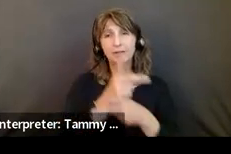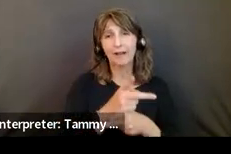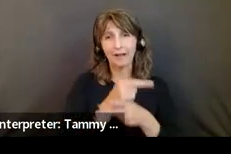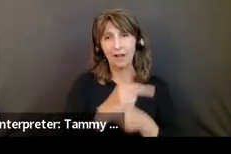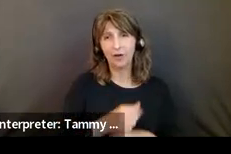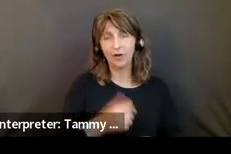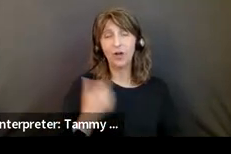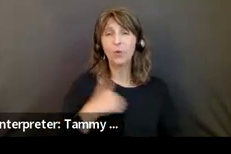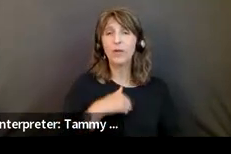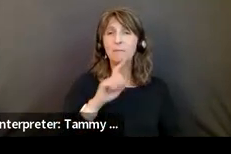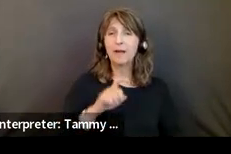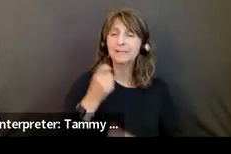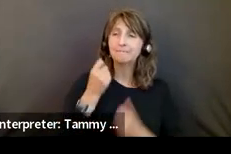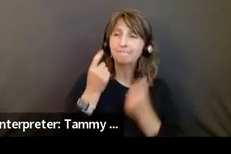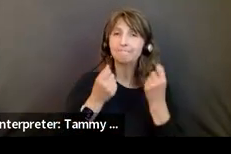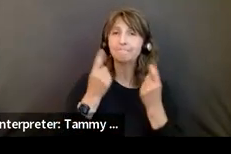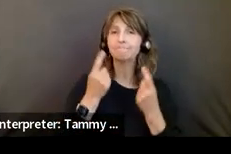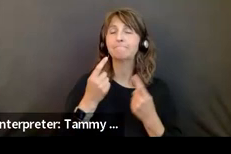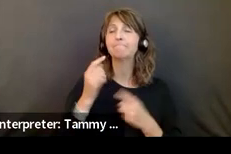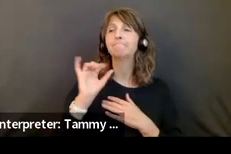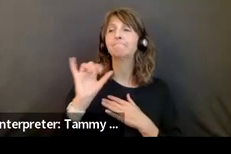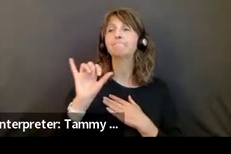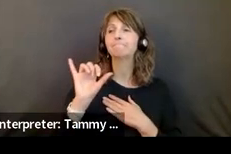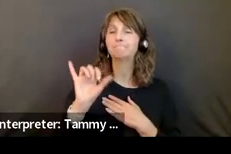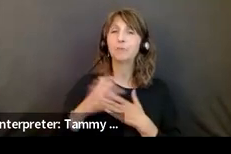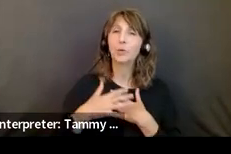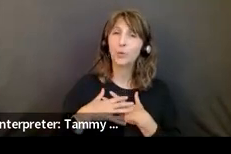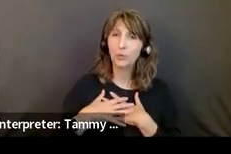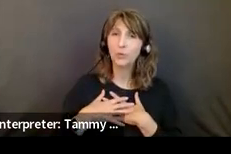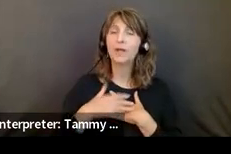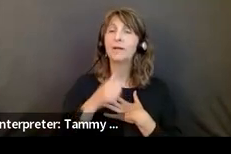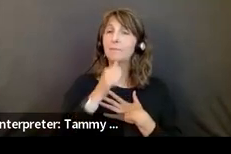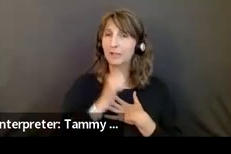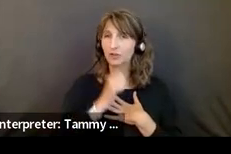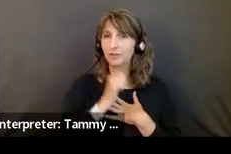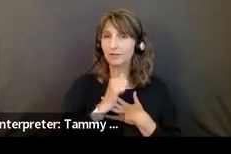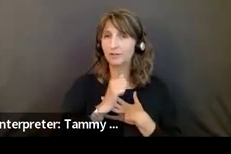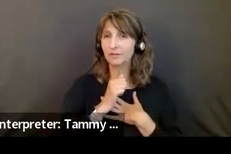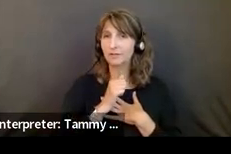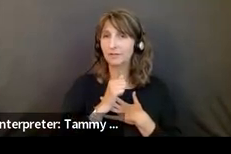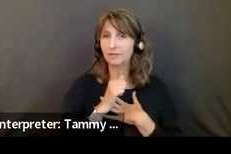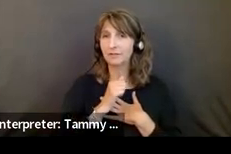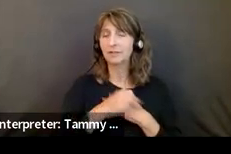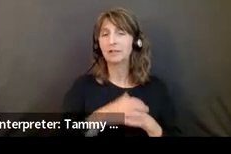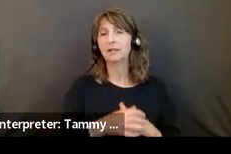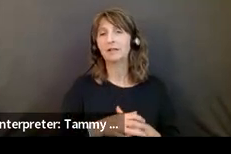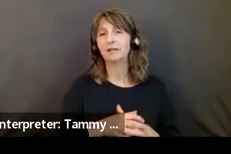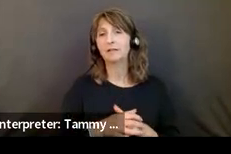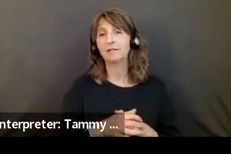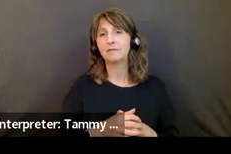And we have to be patient. We would always want to put the parent or the caregiver in the expert role.